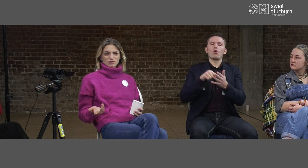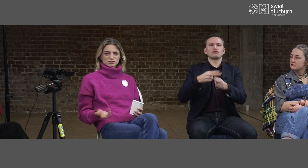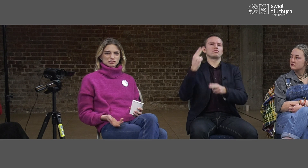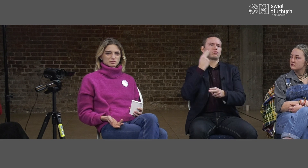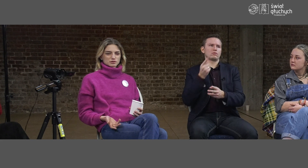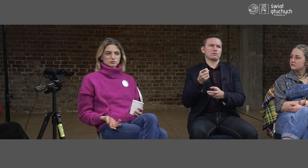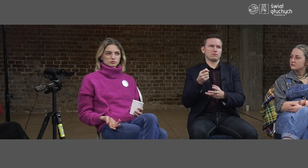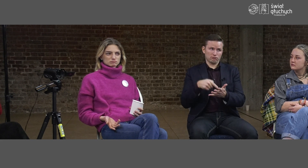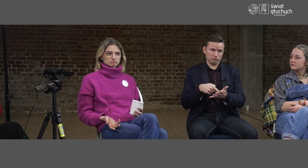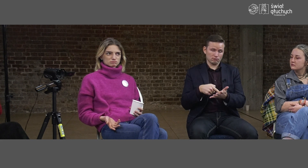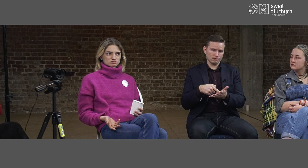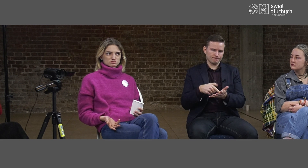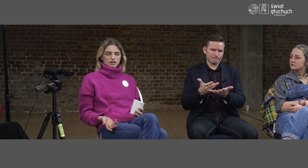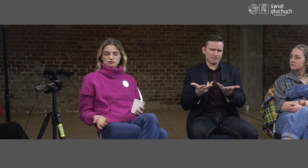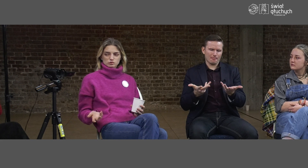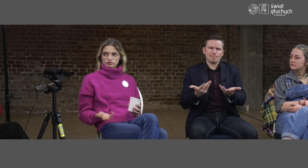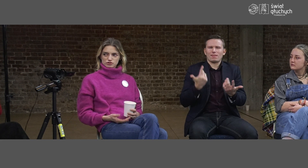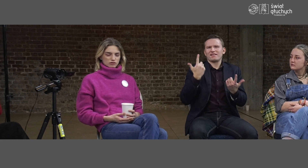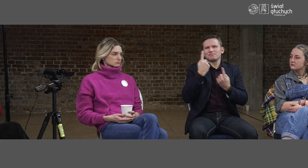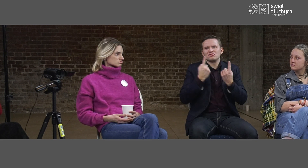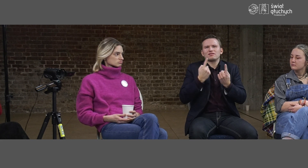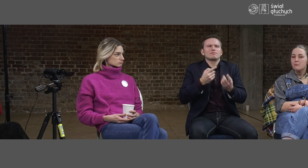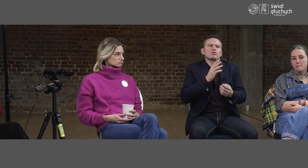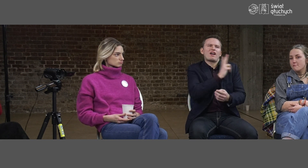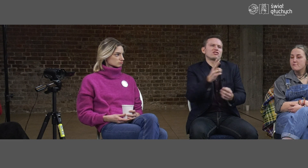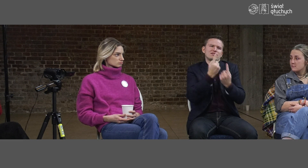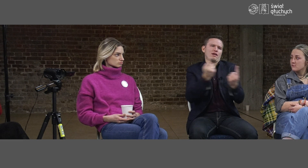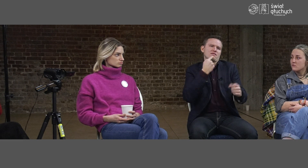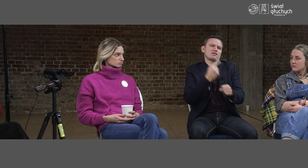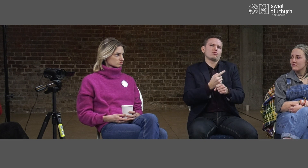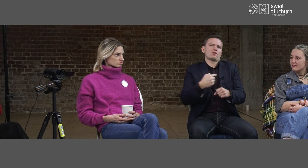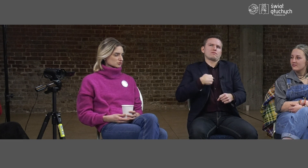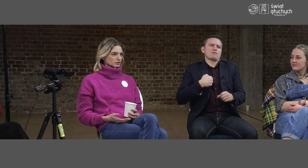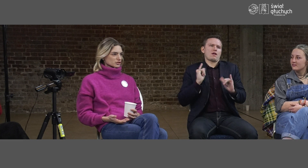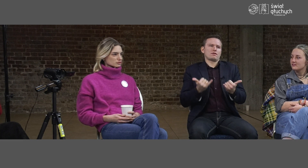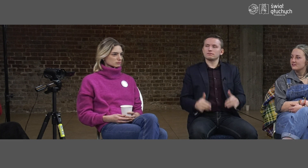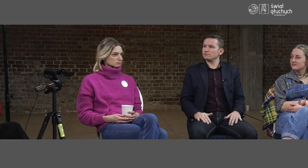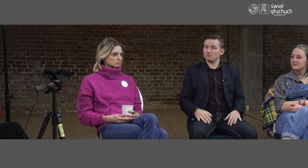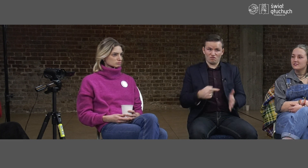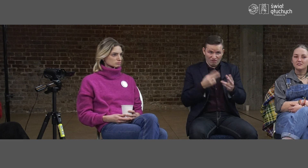I think it’s just about how each person feels. Does it really matter?